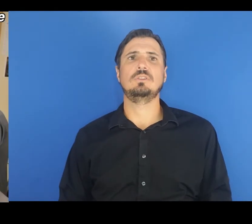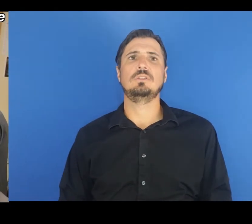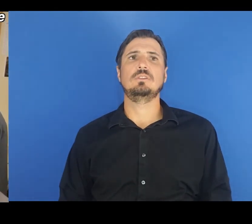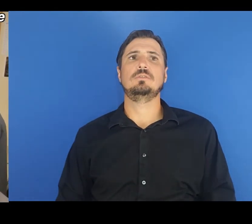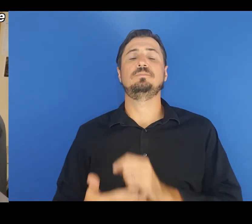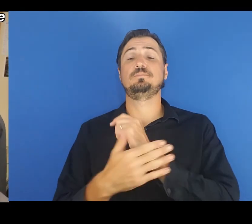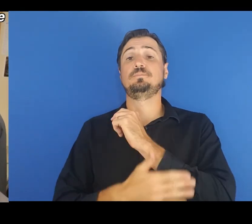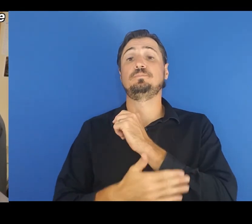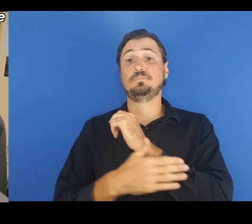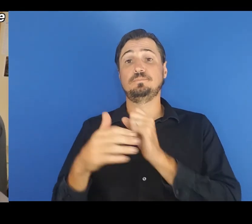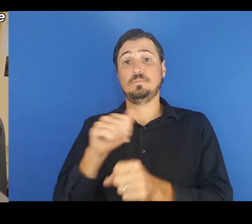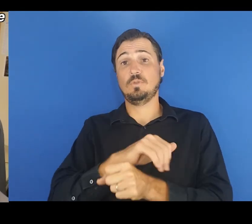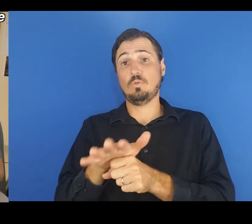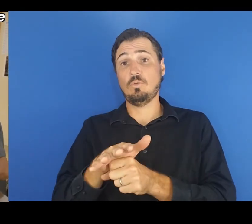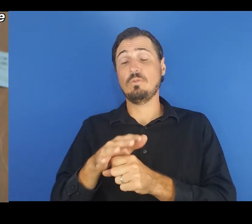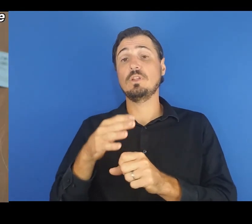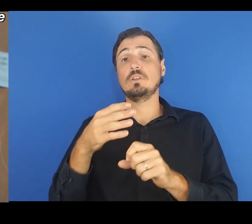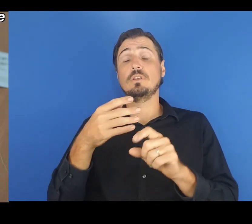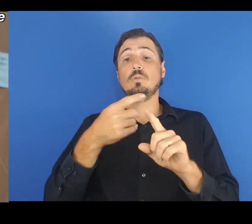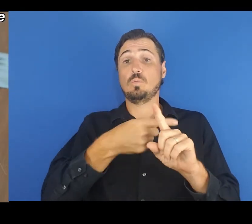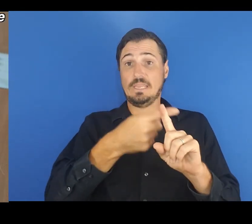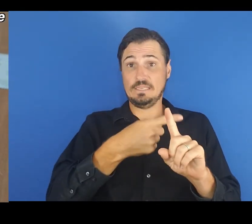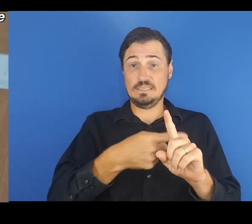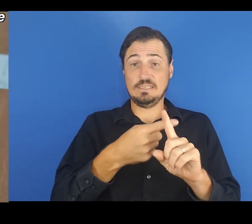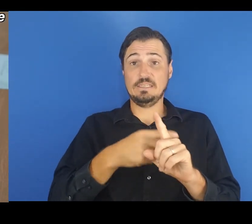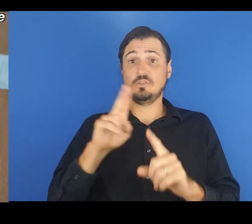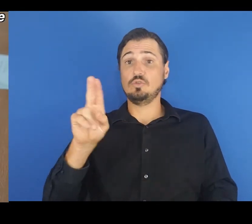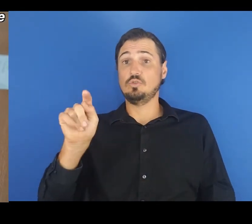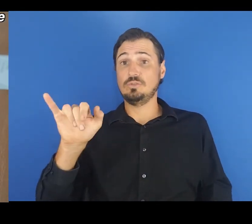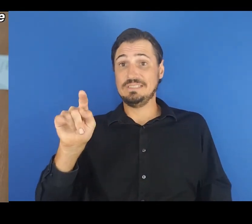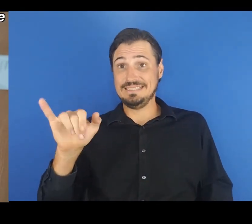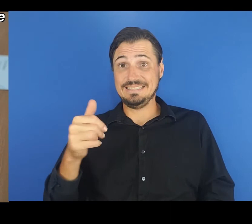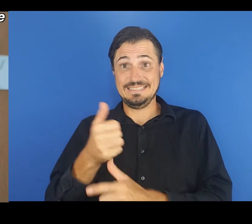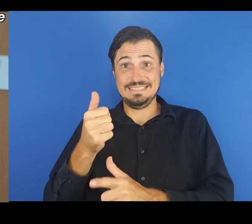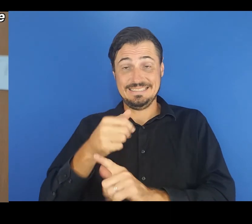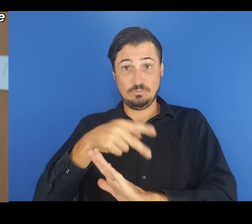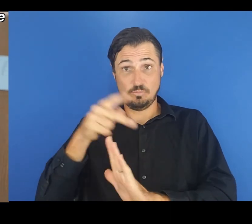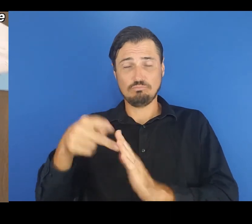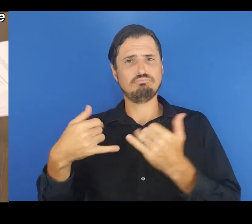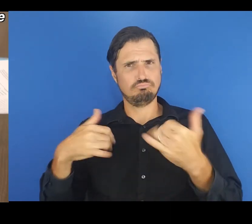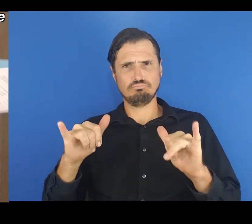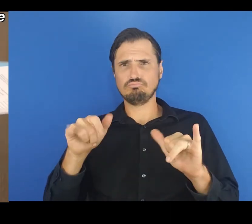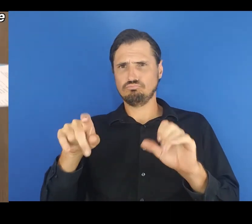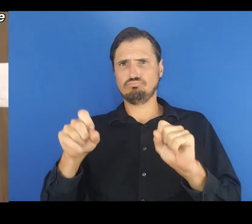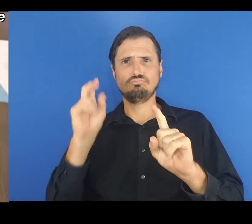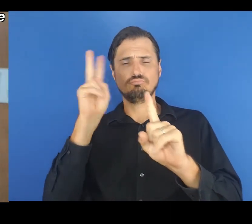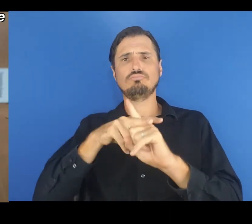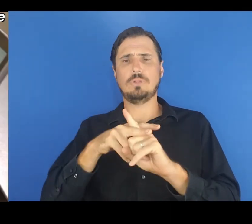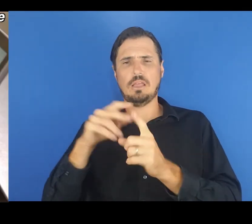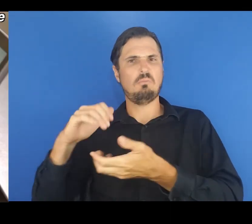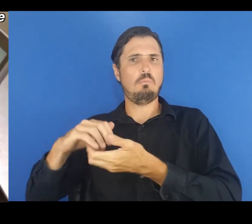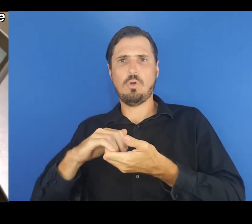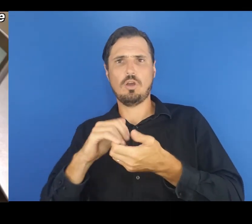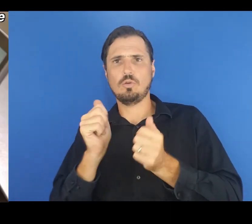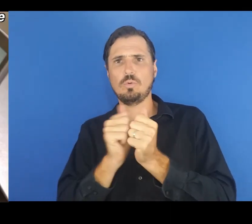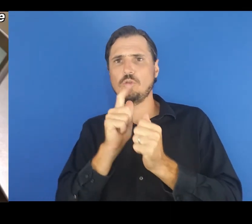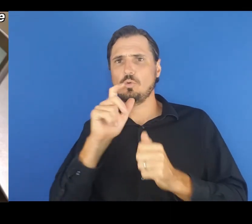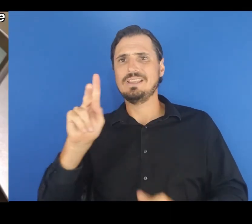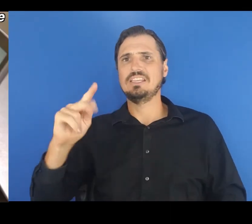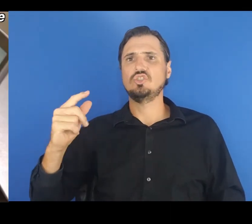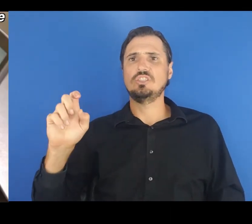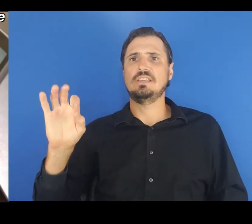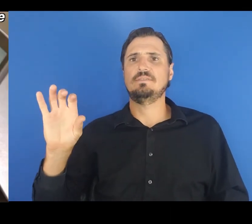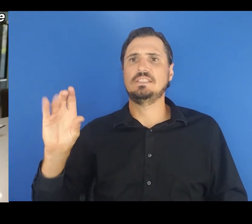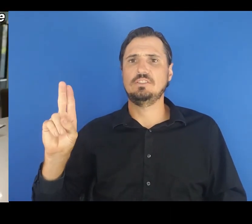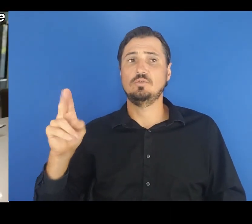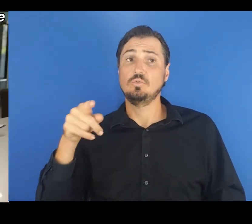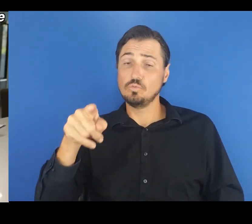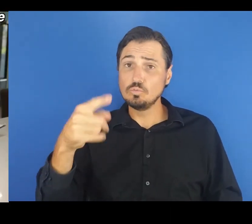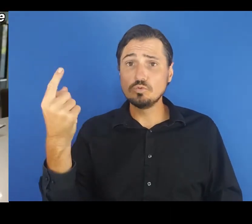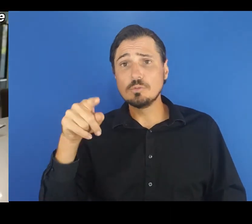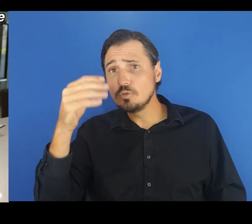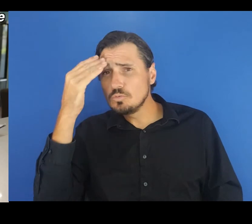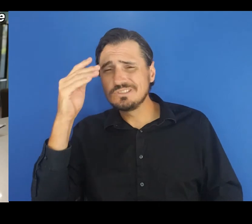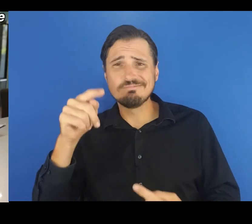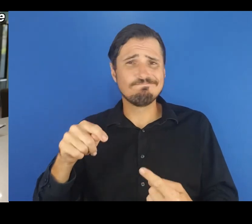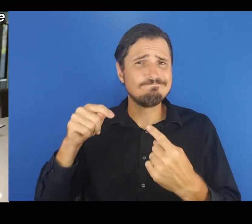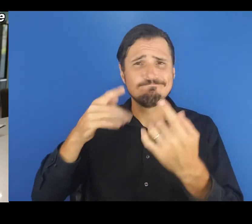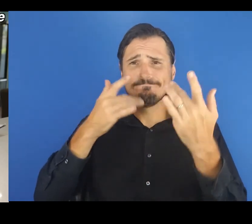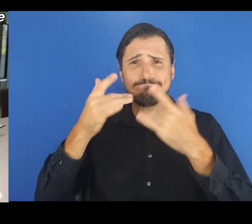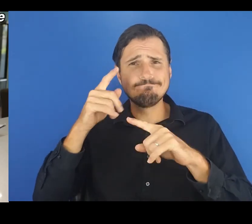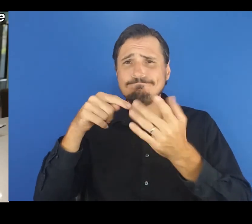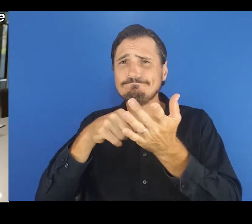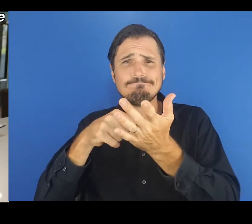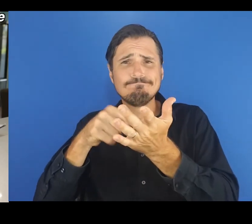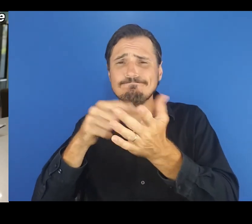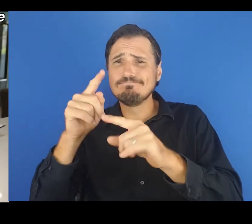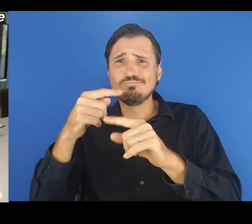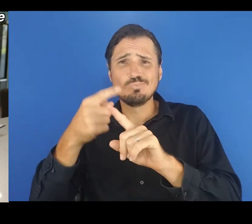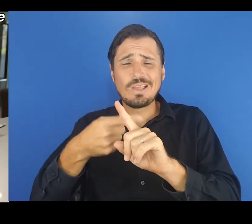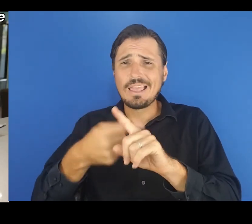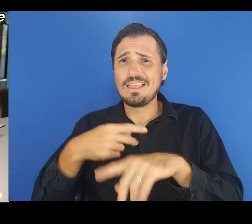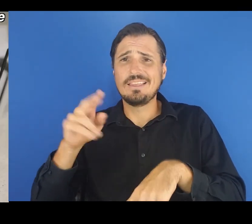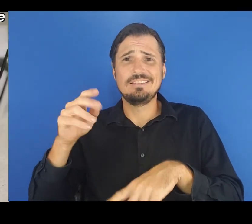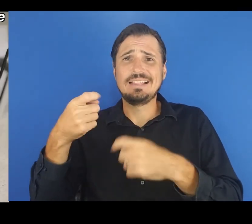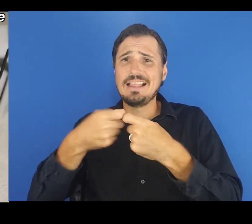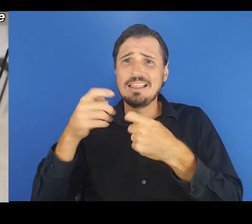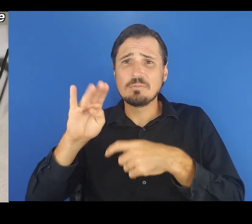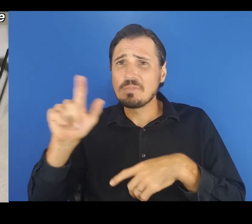The county’s Coronavirus Rental and Utility Assistance Program is still available, in partnership with KGEFCU. If you or someone you know is having trouble with paying rent or utility bills,